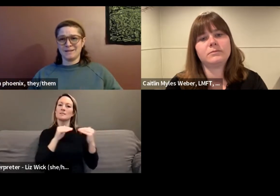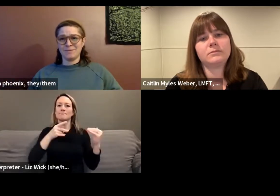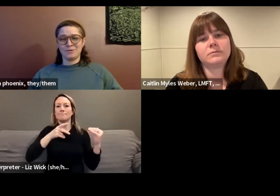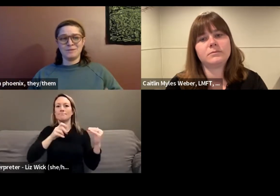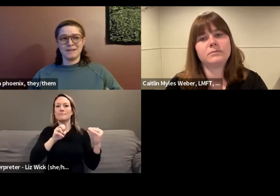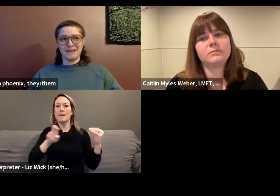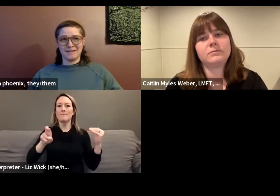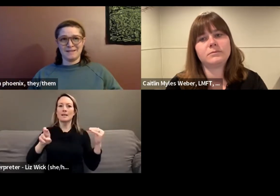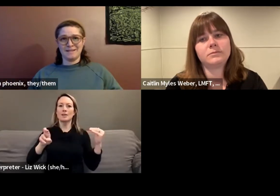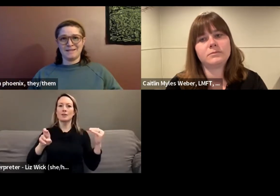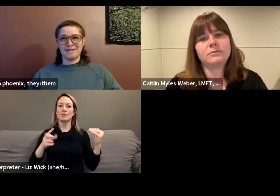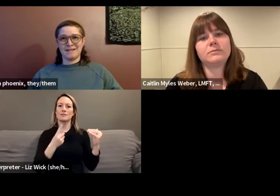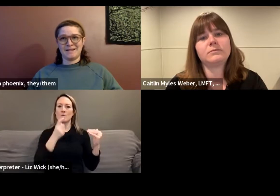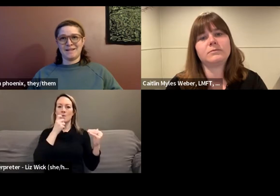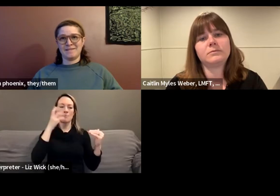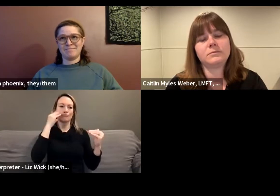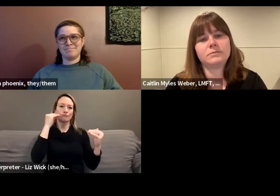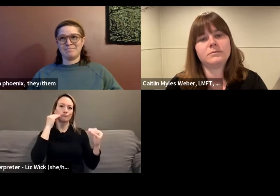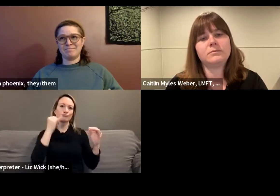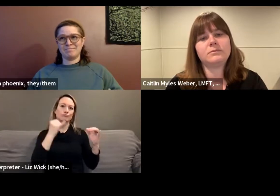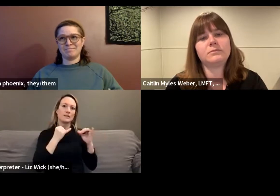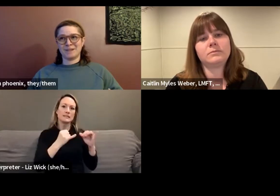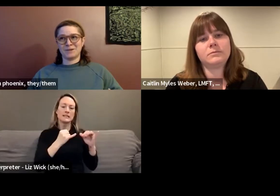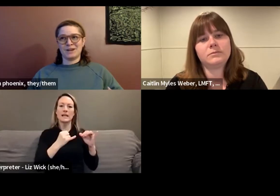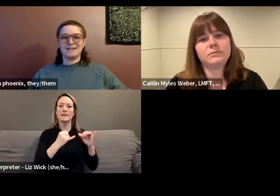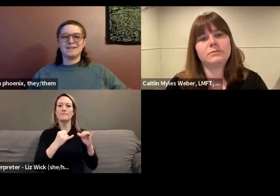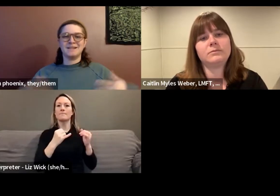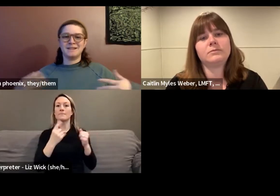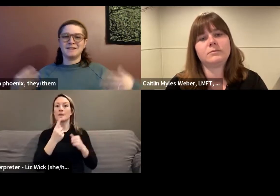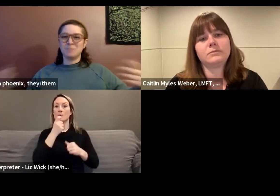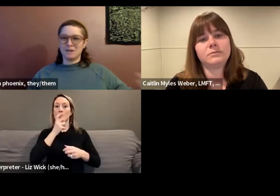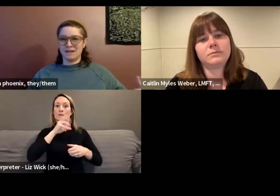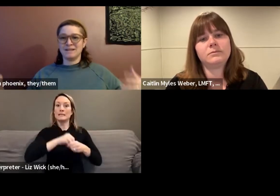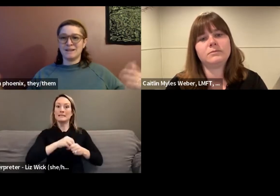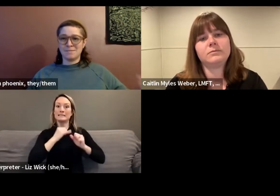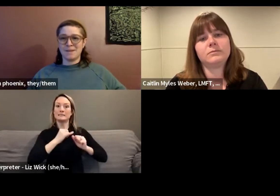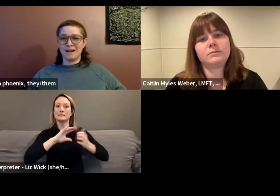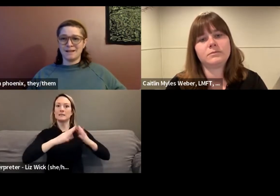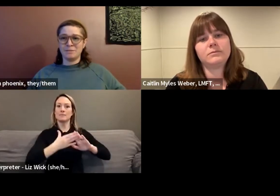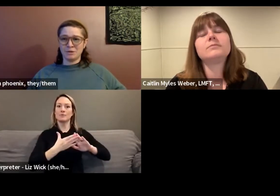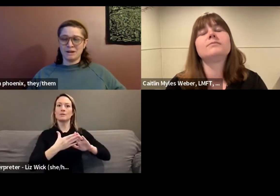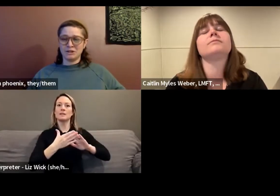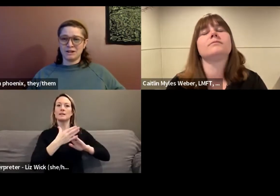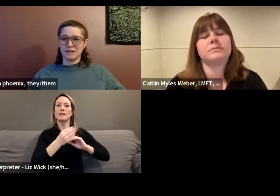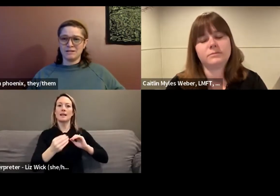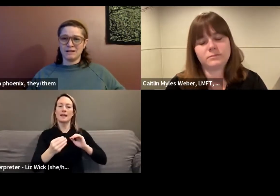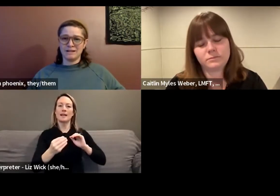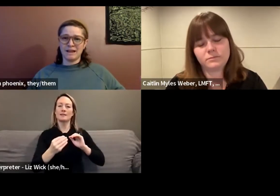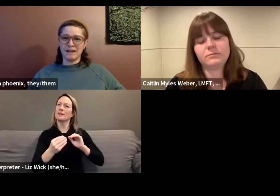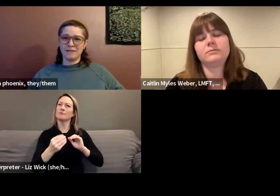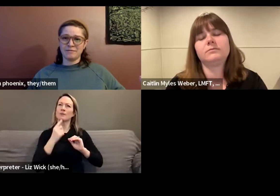someone who's in trying to experience and embody liberation in life.